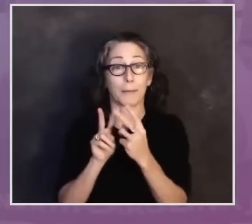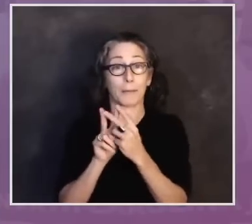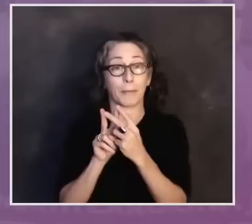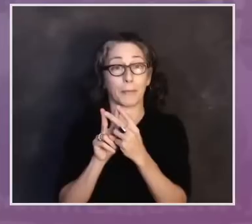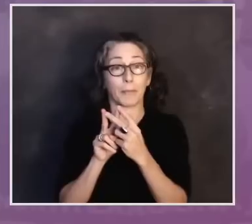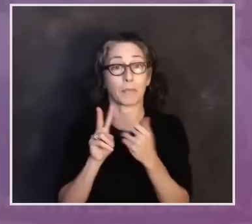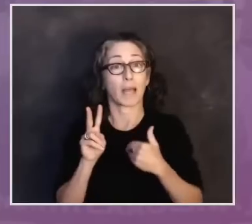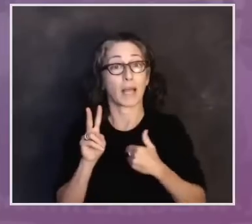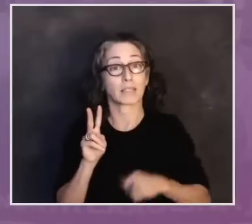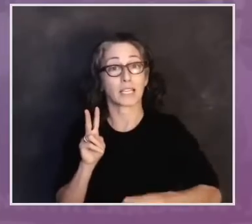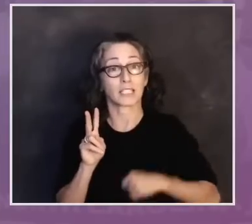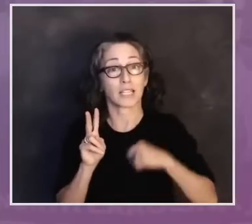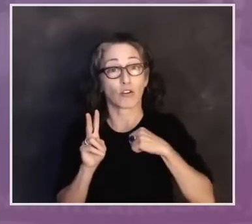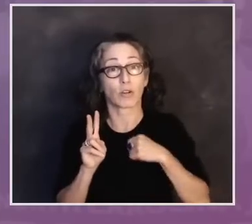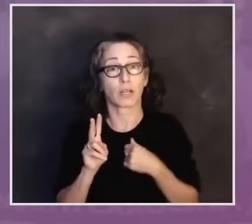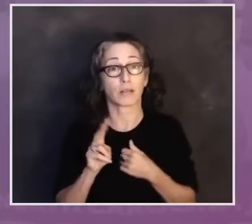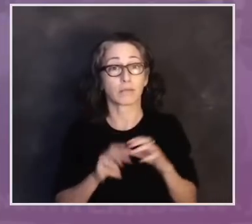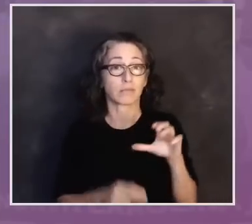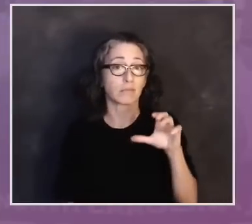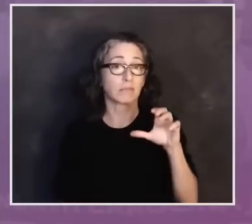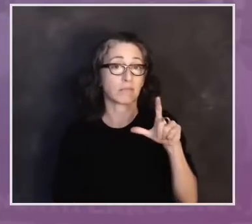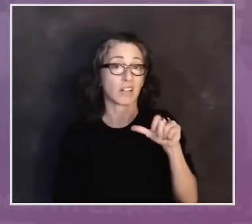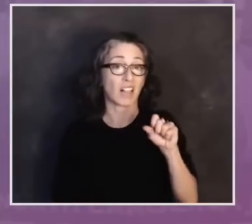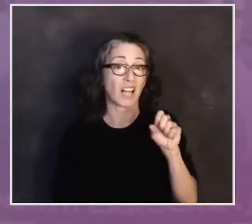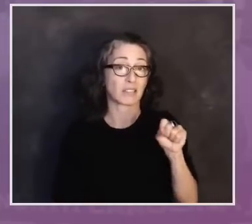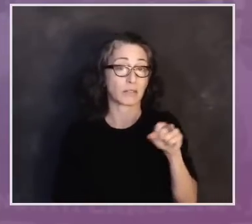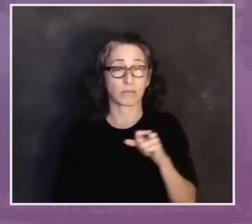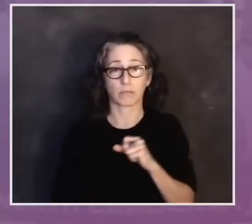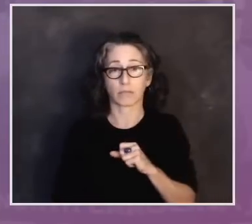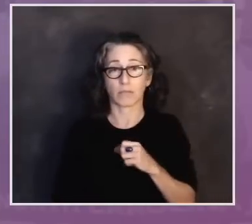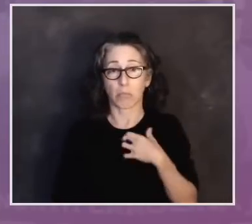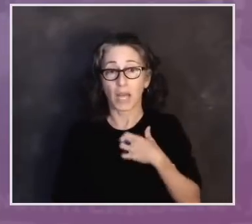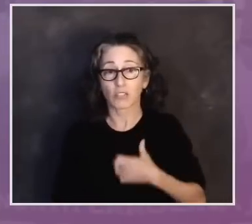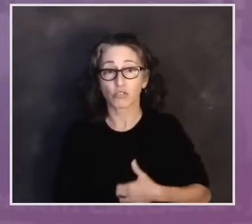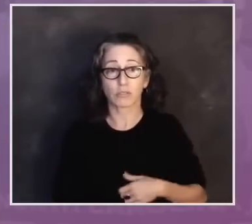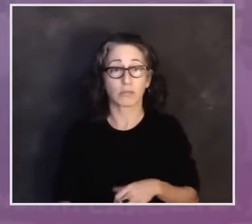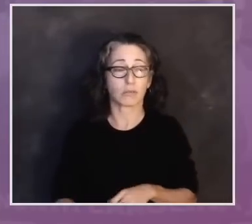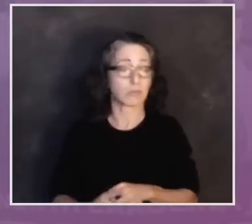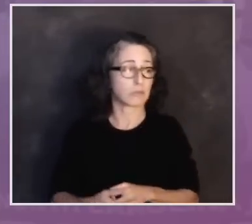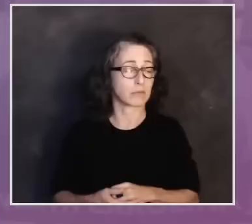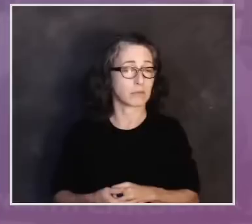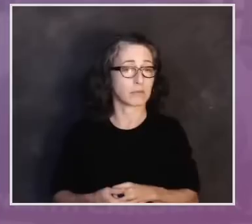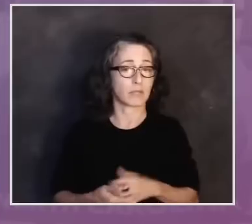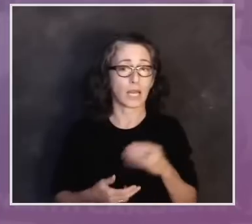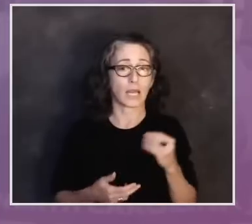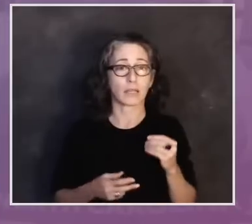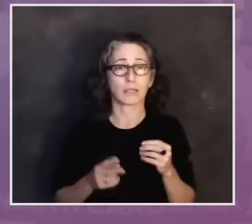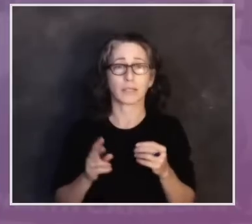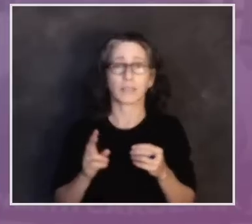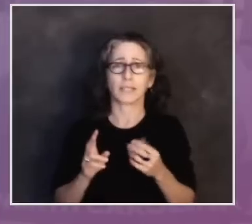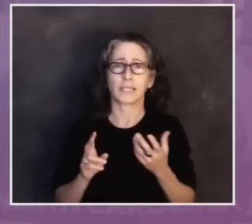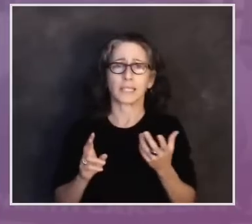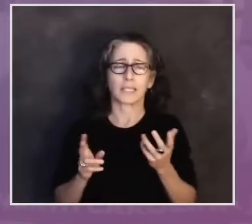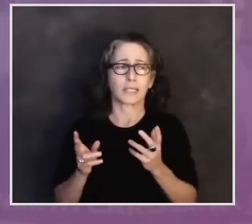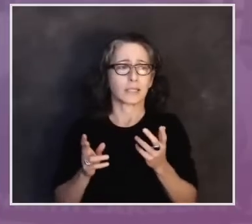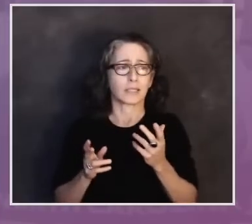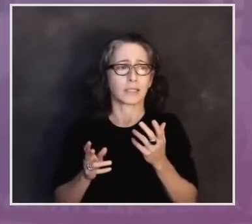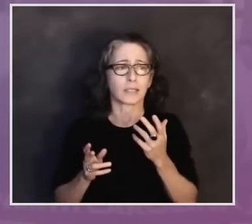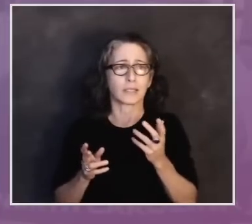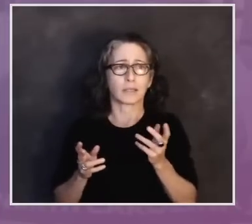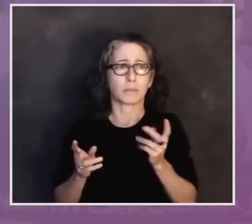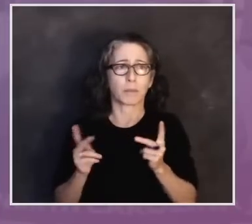VOTE FOR A TEAM THAT HAS